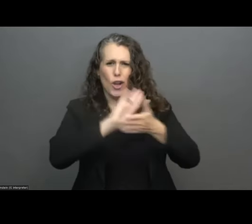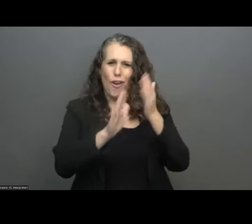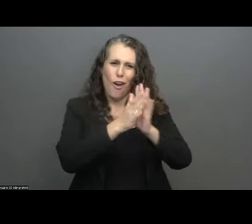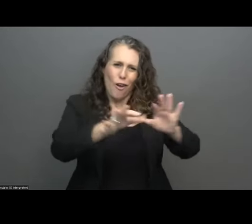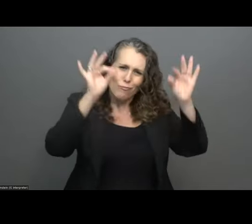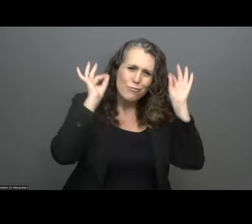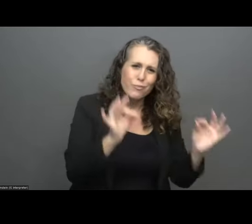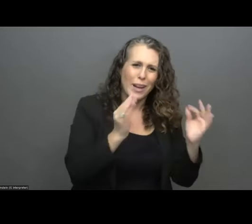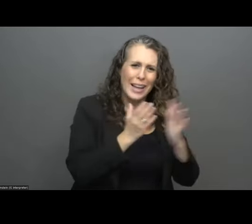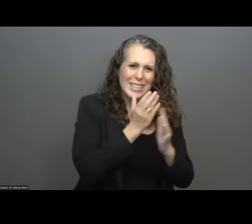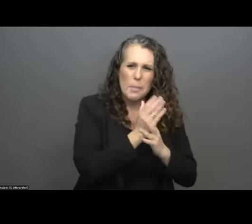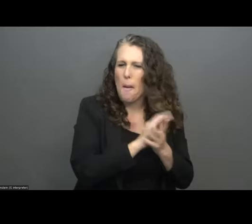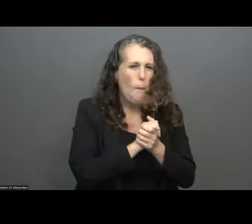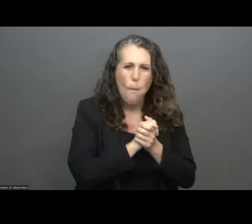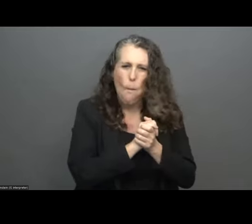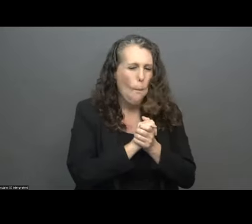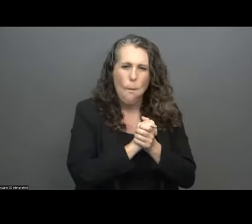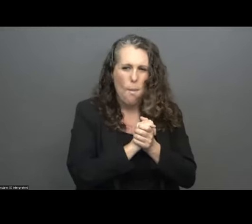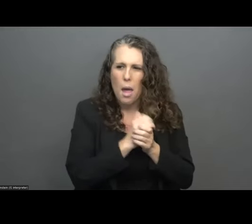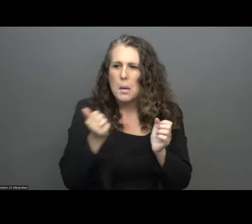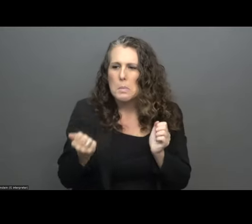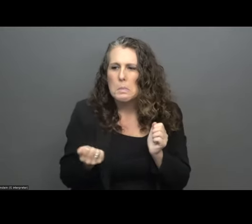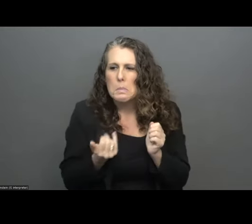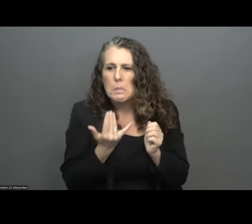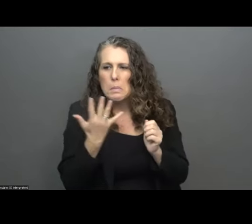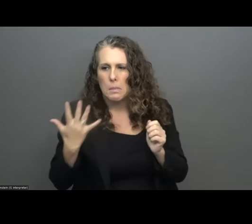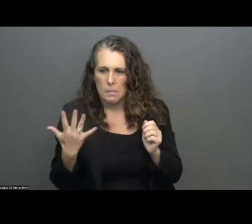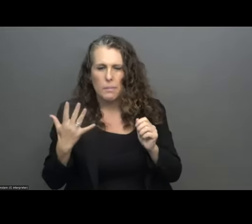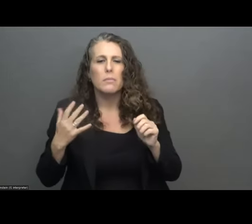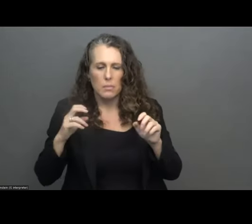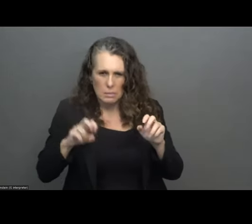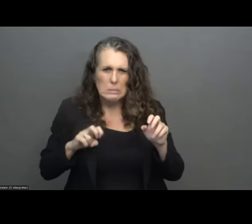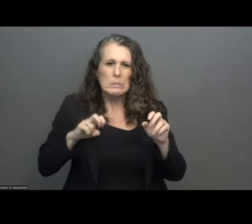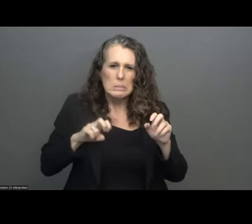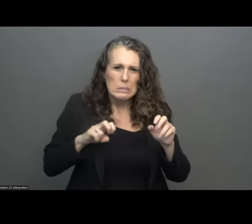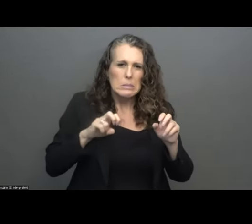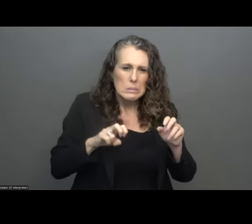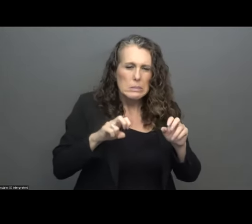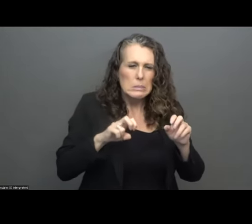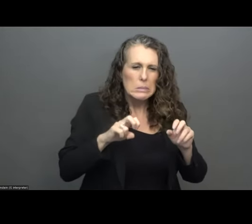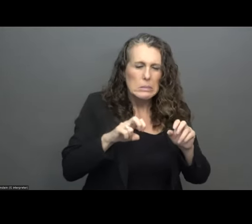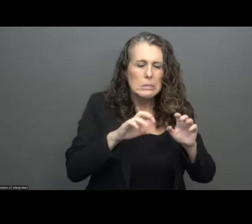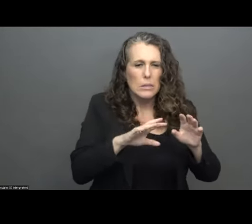is not fully accessible so really cooperation and collaboration.